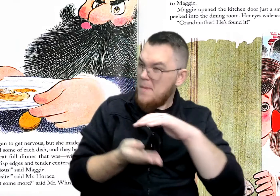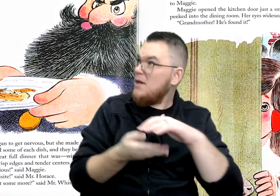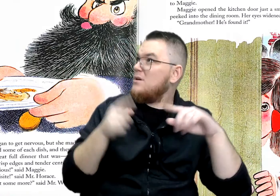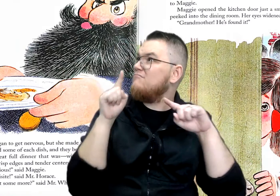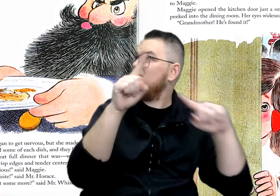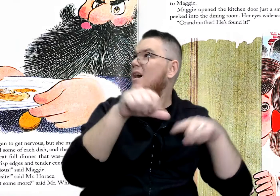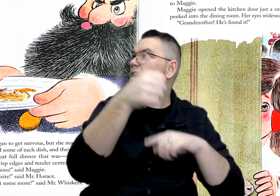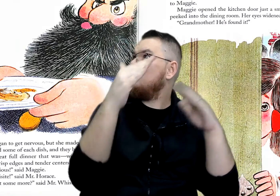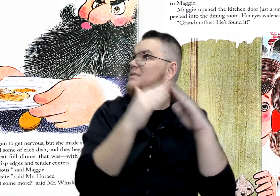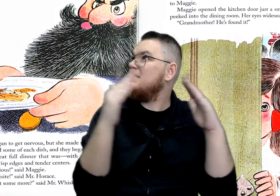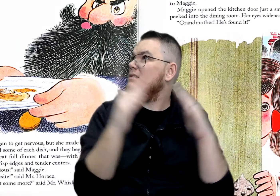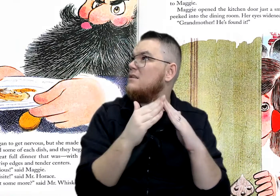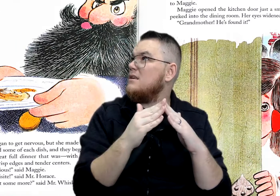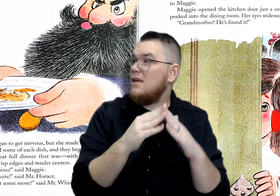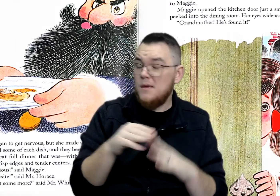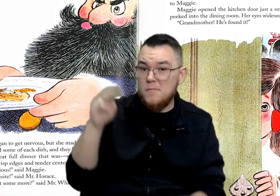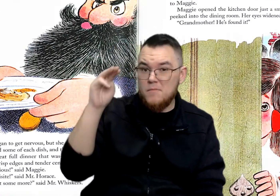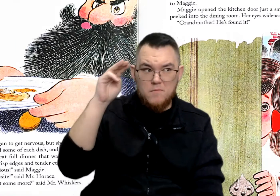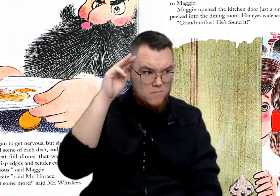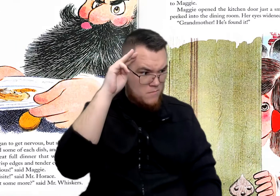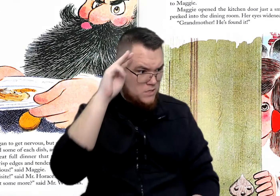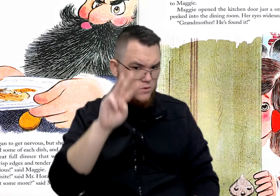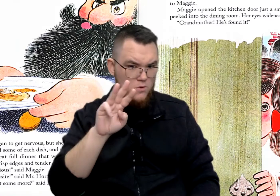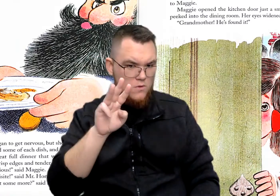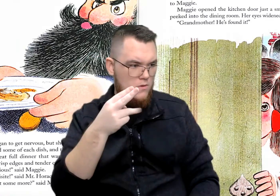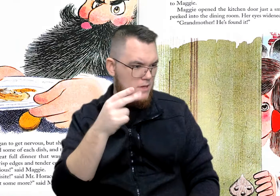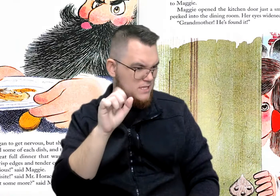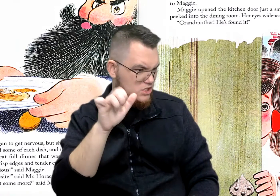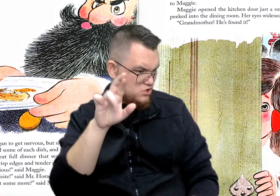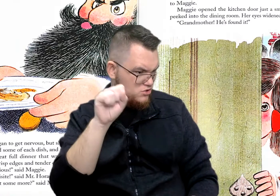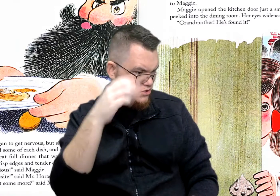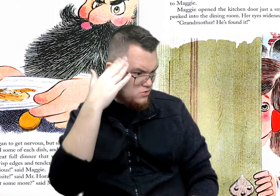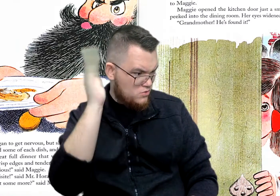“And Mr. Whiskers knew this?” Grandmother asked.